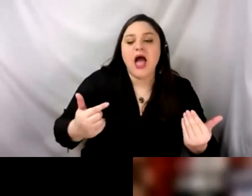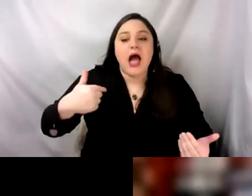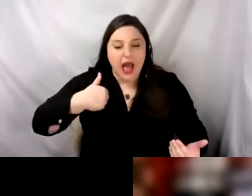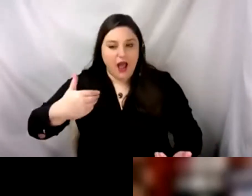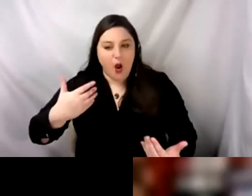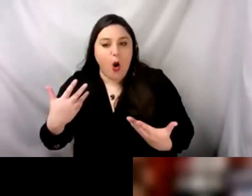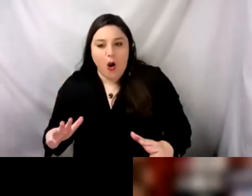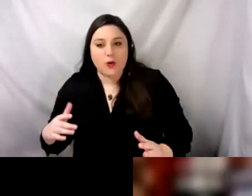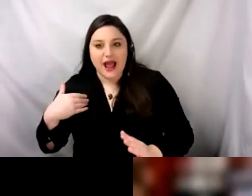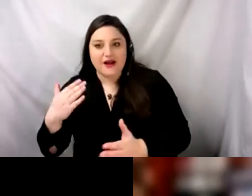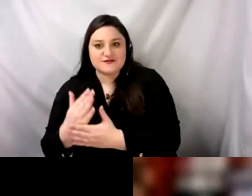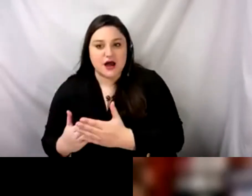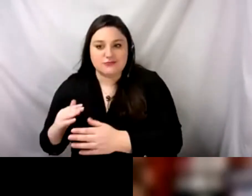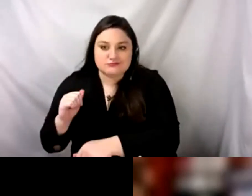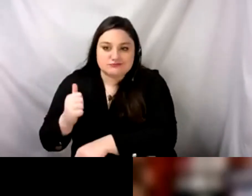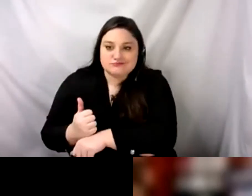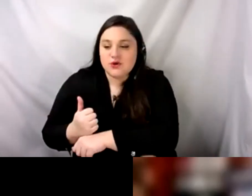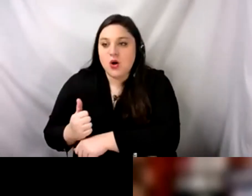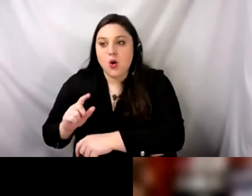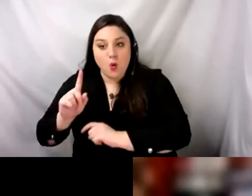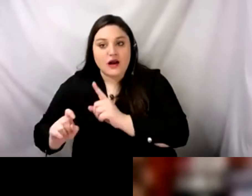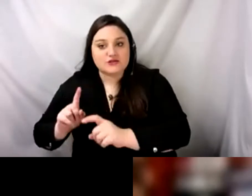but I think I want to prioritize people who are here and want to ask questions